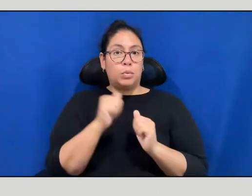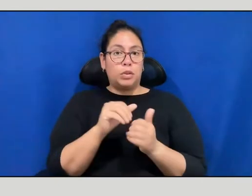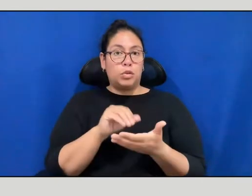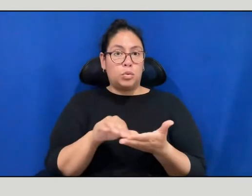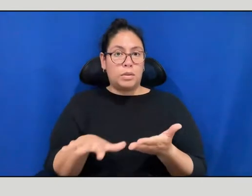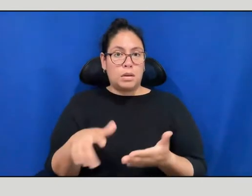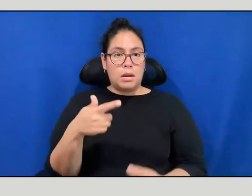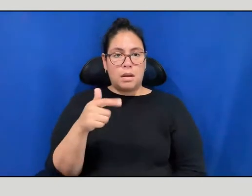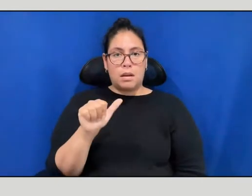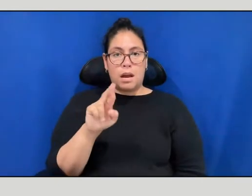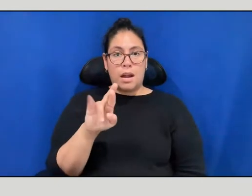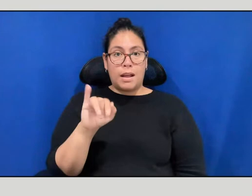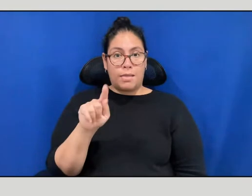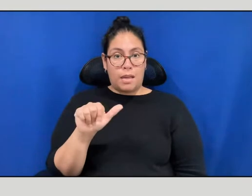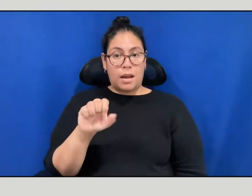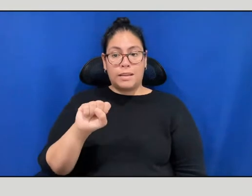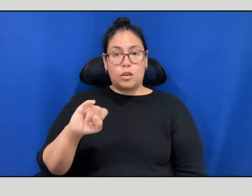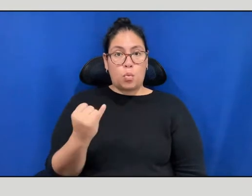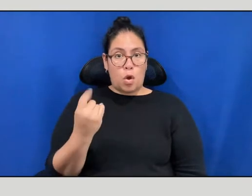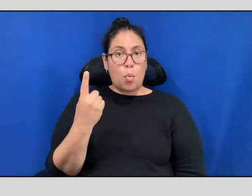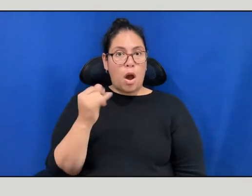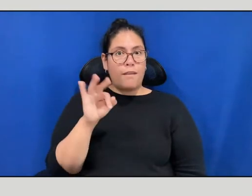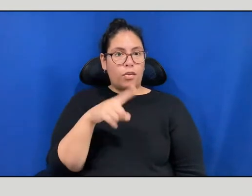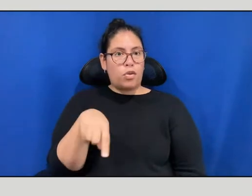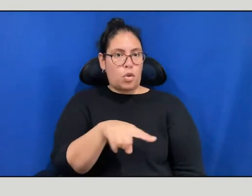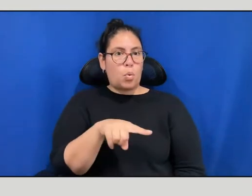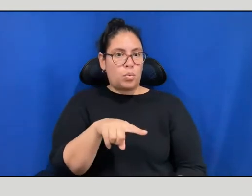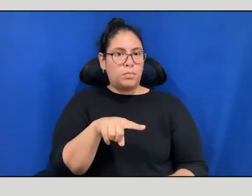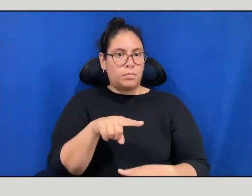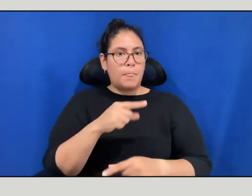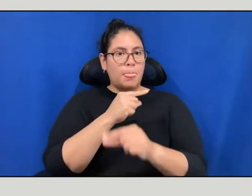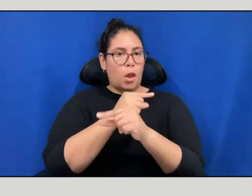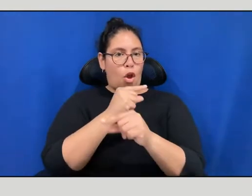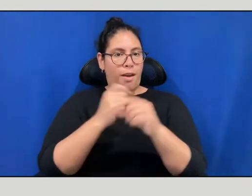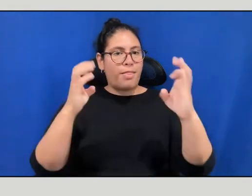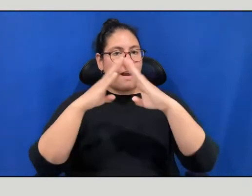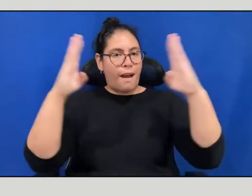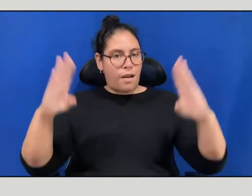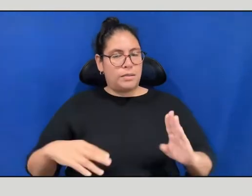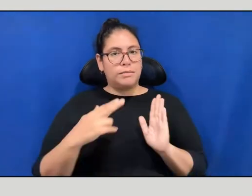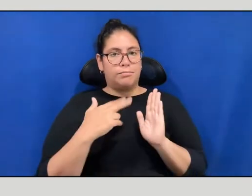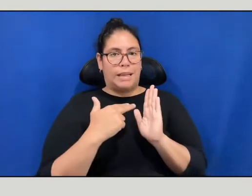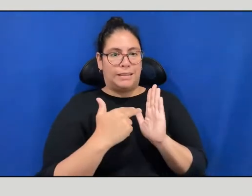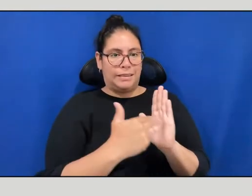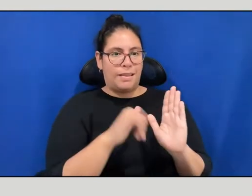in one of those paintings. So for me, that years of formation,